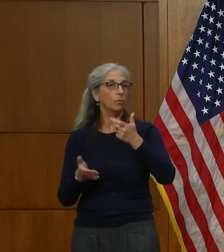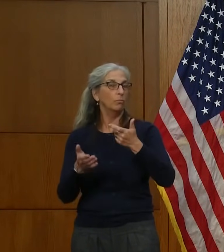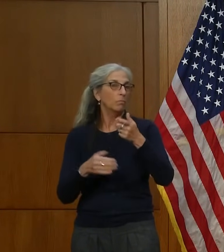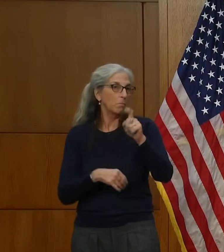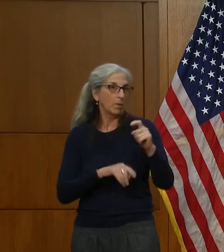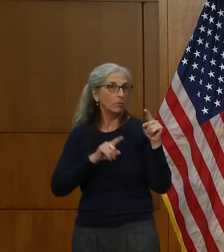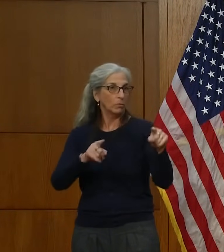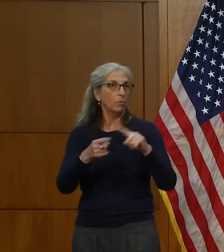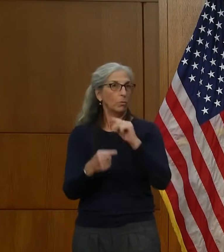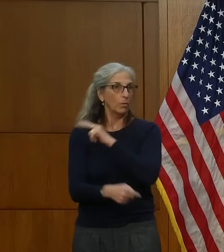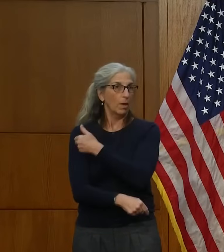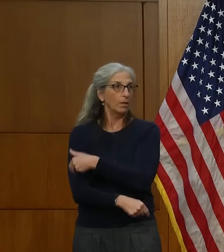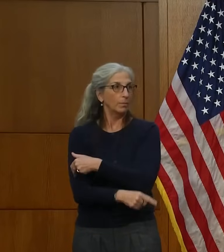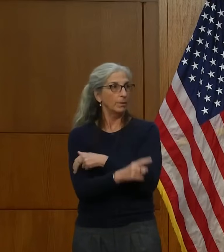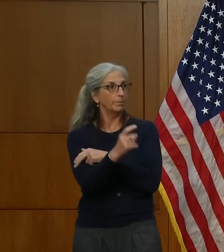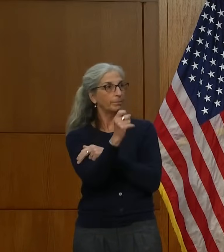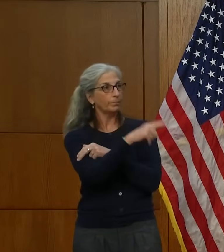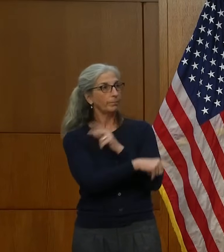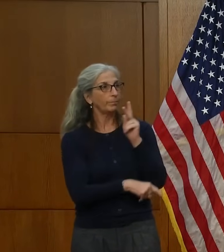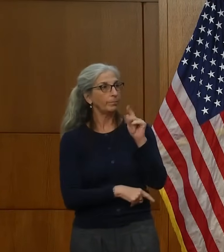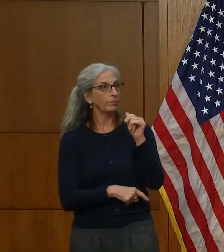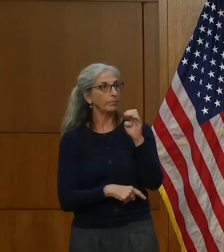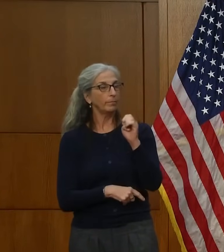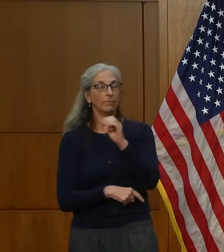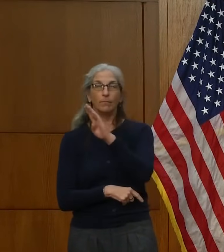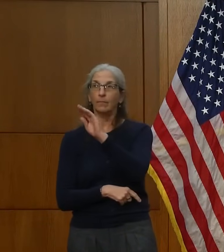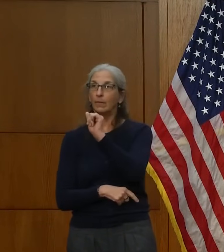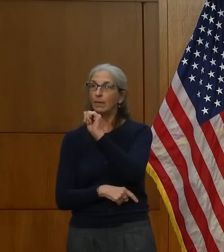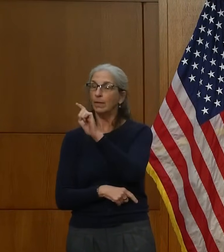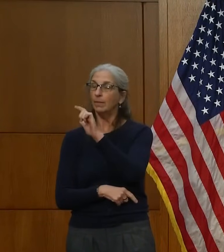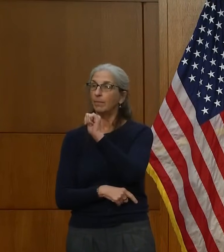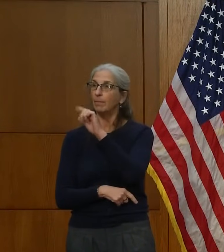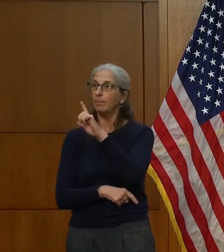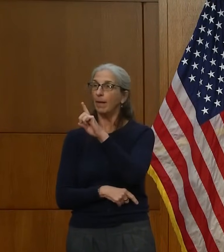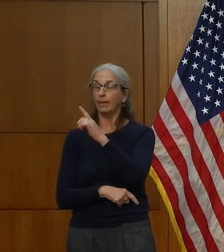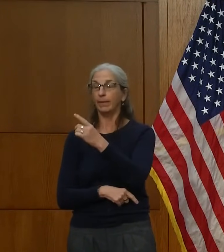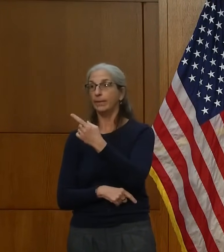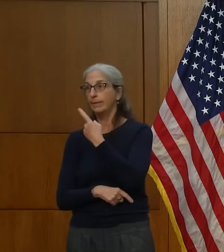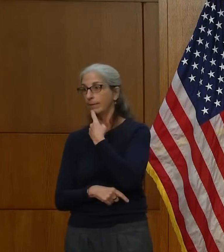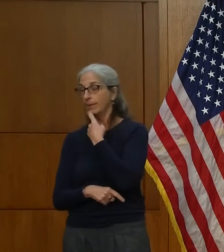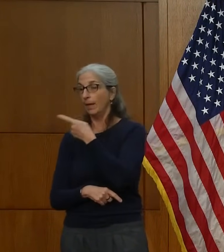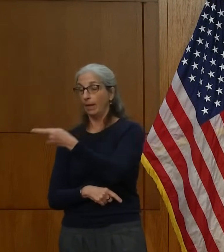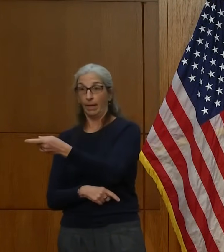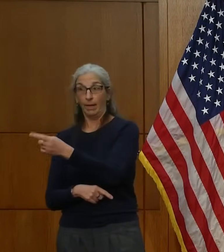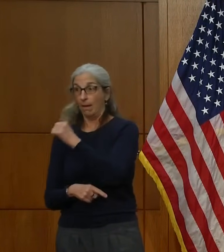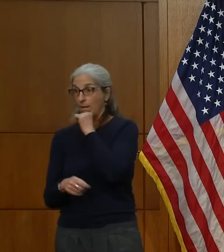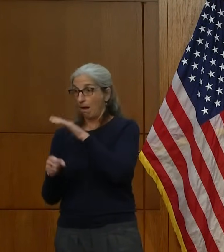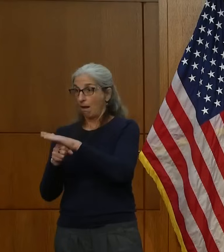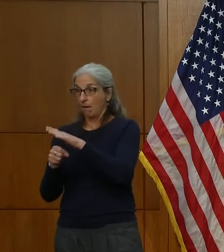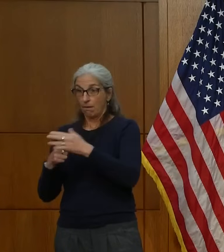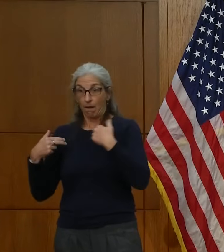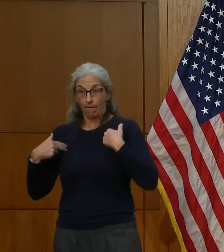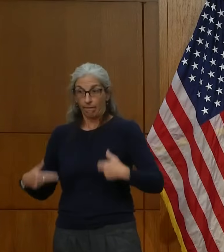VIRGINIAN TO REQUIRE